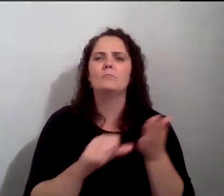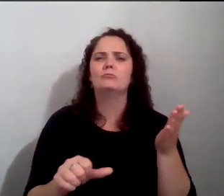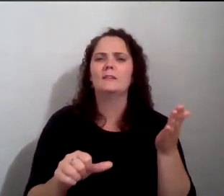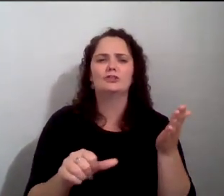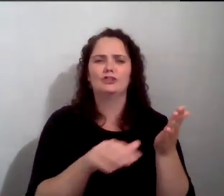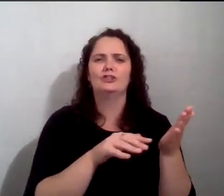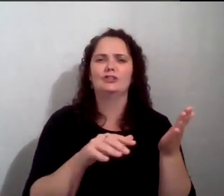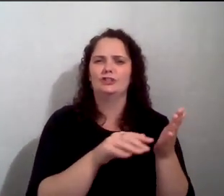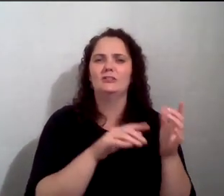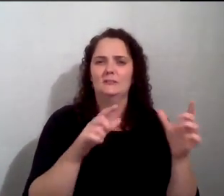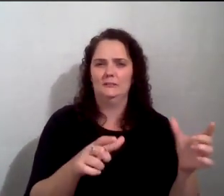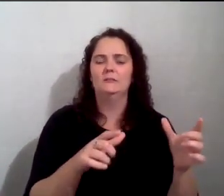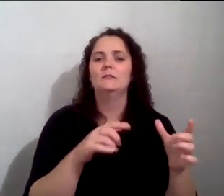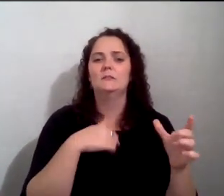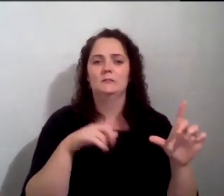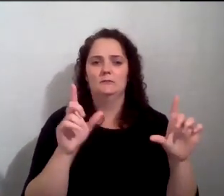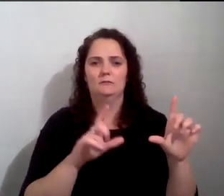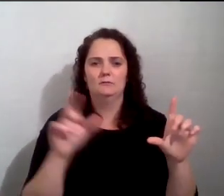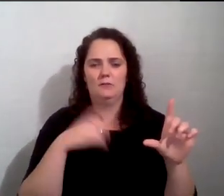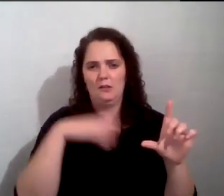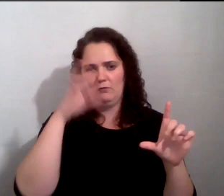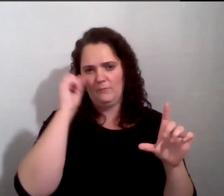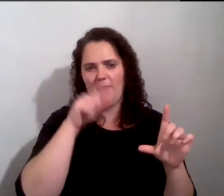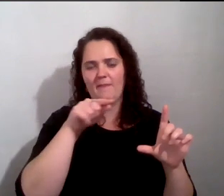St Andrews and it was something in that horizontal